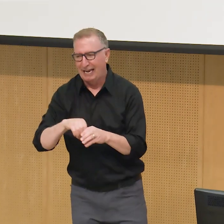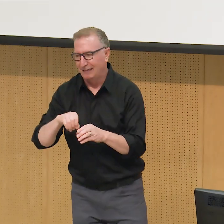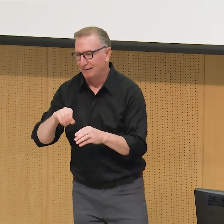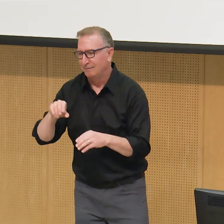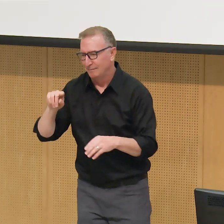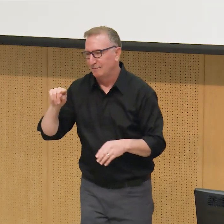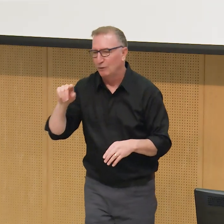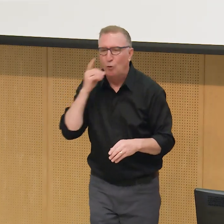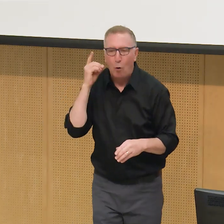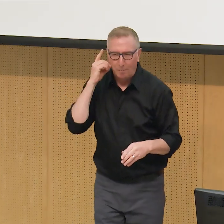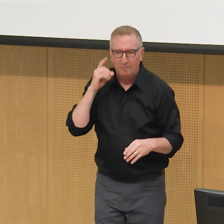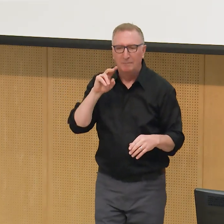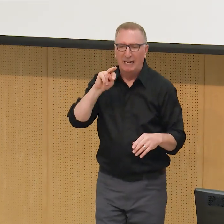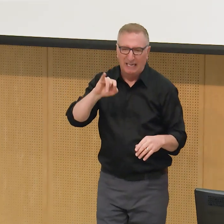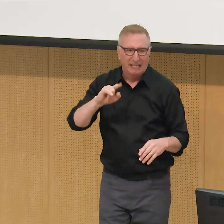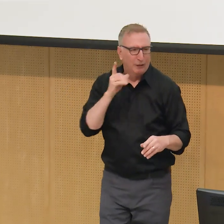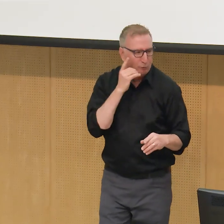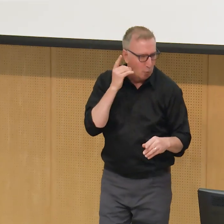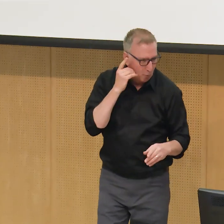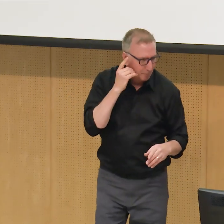I was an RA in the dorms.